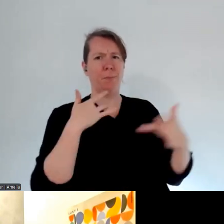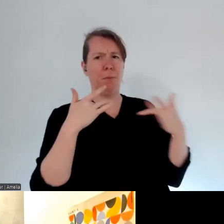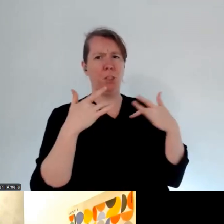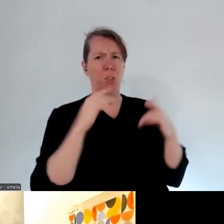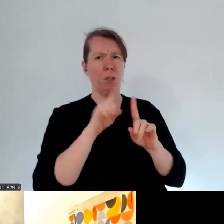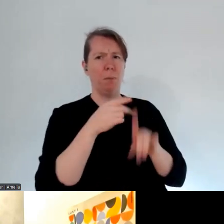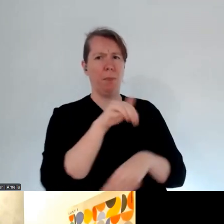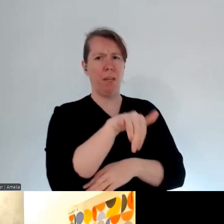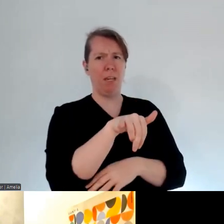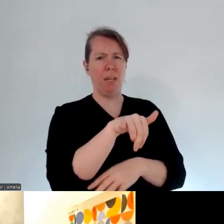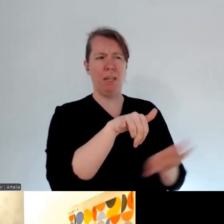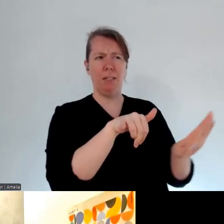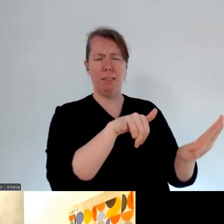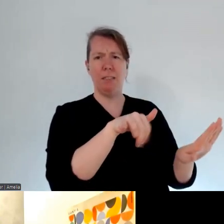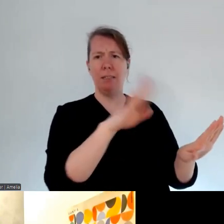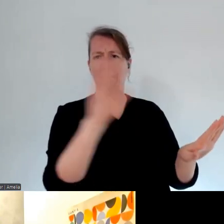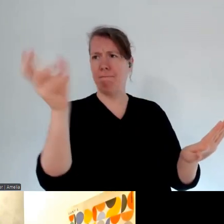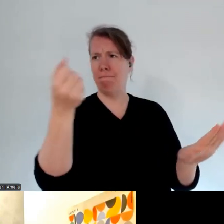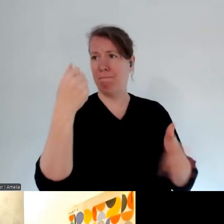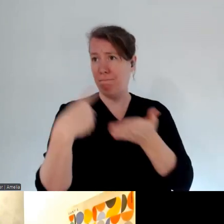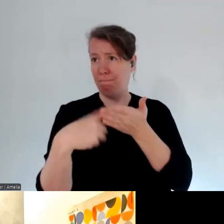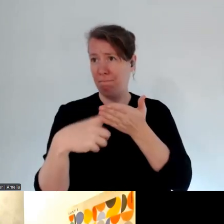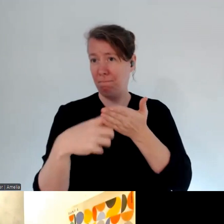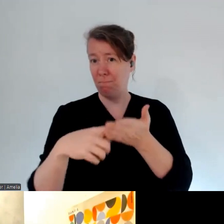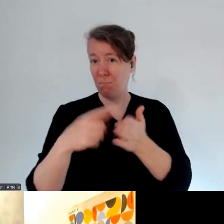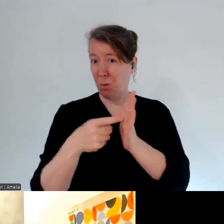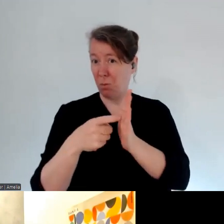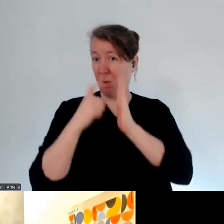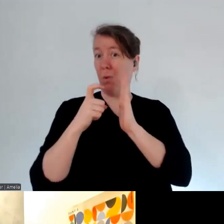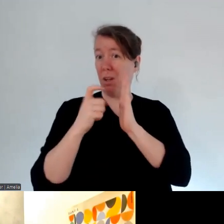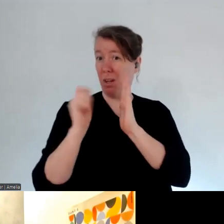to the professor about requiring all students to be on the public internet for an assignment.